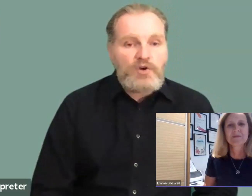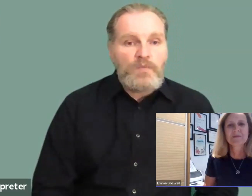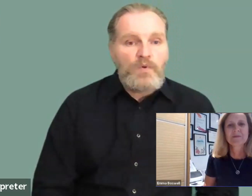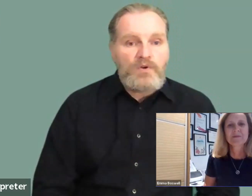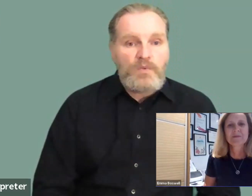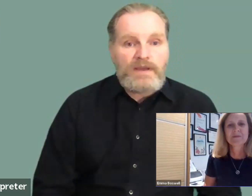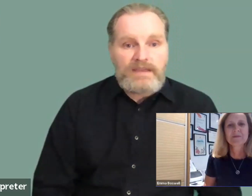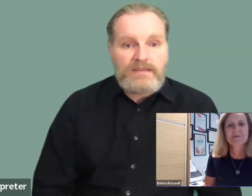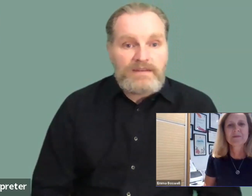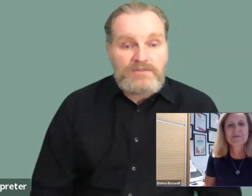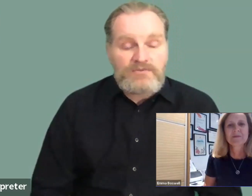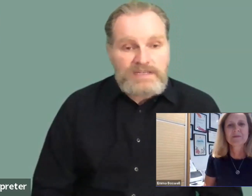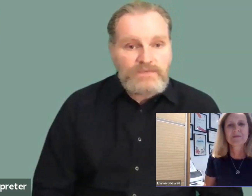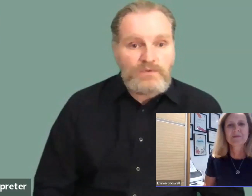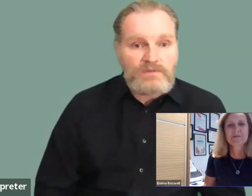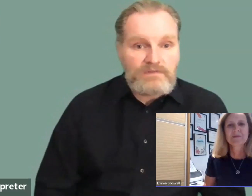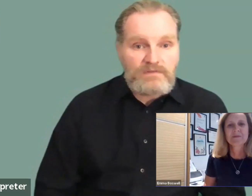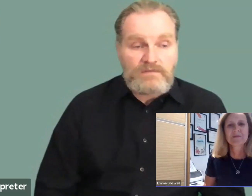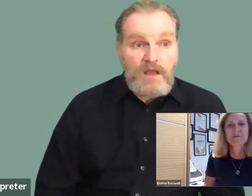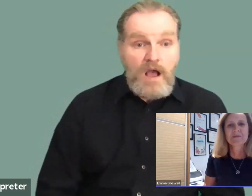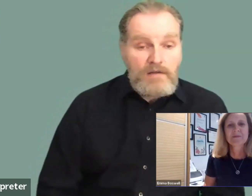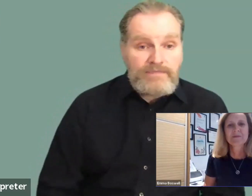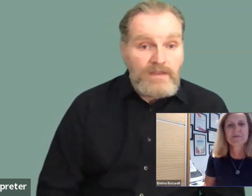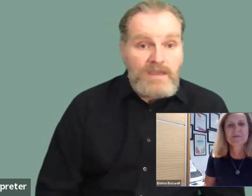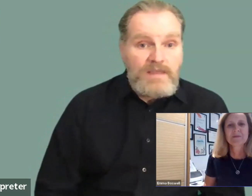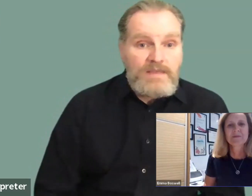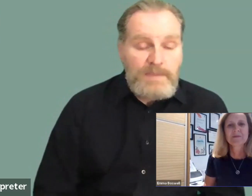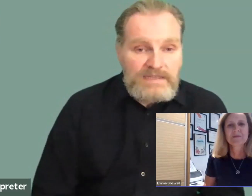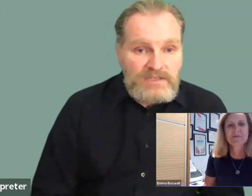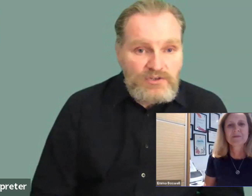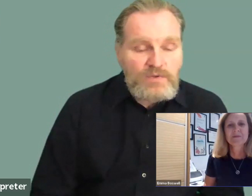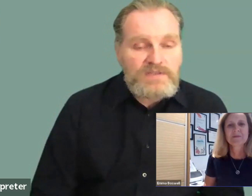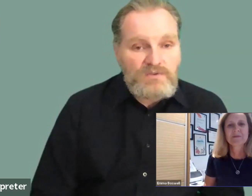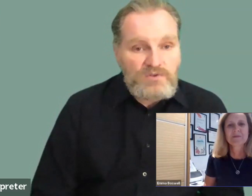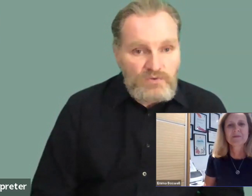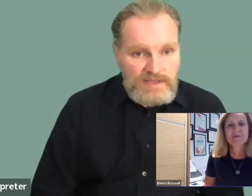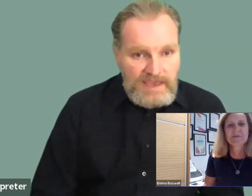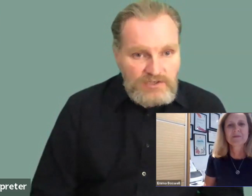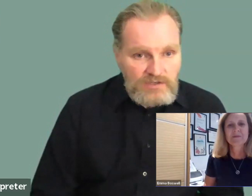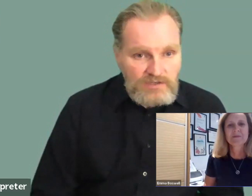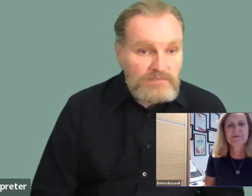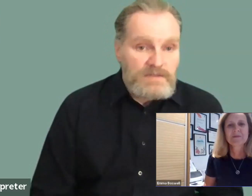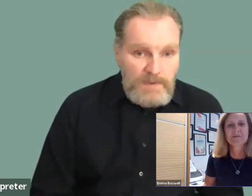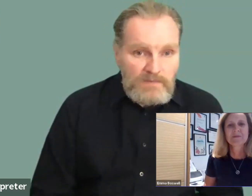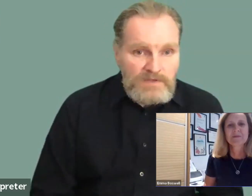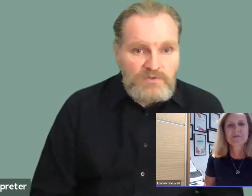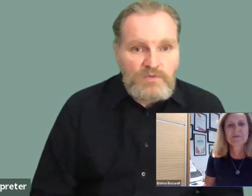job and walk away in a stressful huff. The best thing to do is go to talk to the HR department or